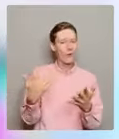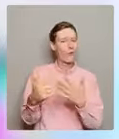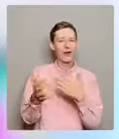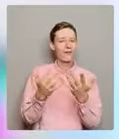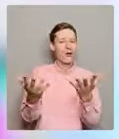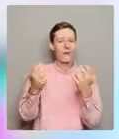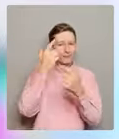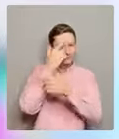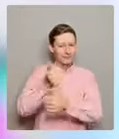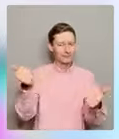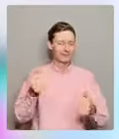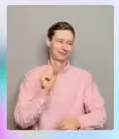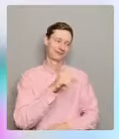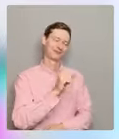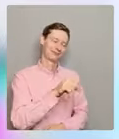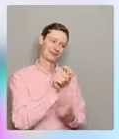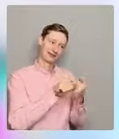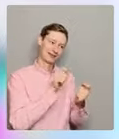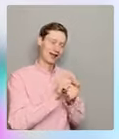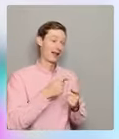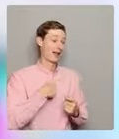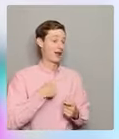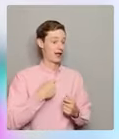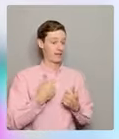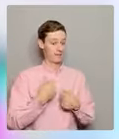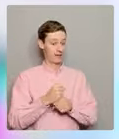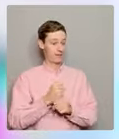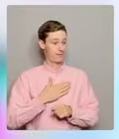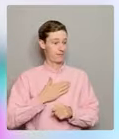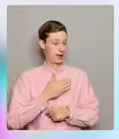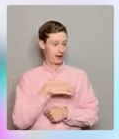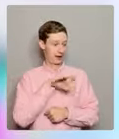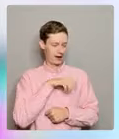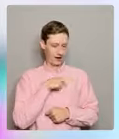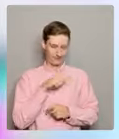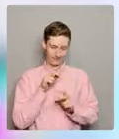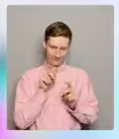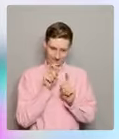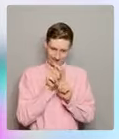I know when I customize my character, I'm always super particular about making it look just right.